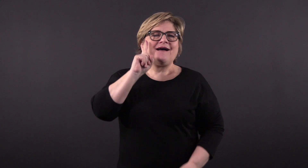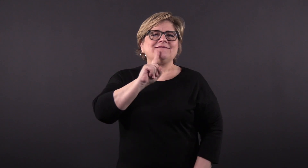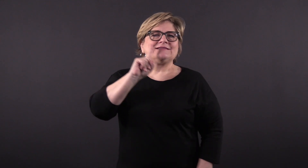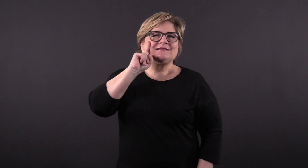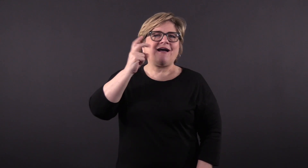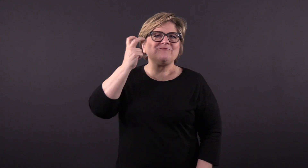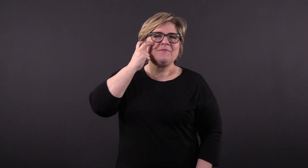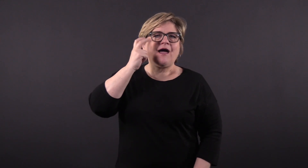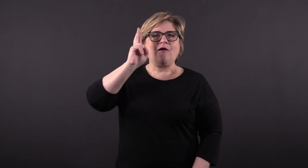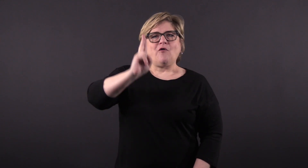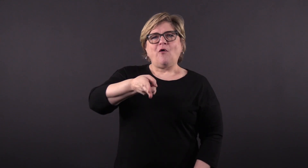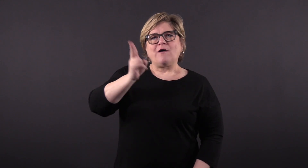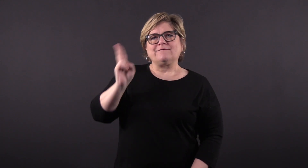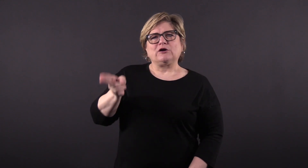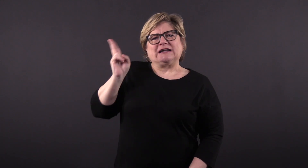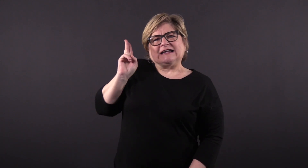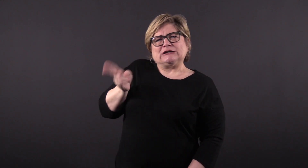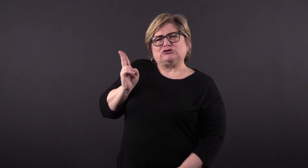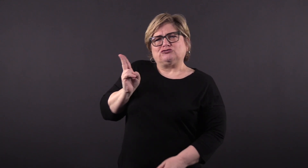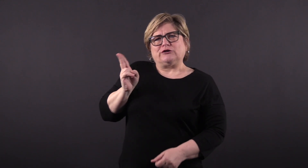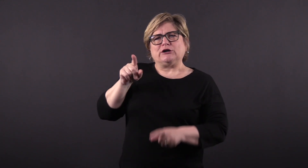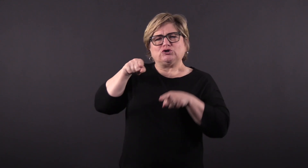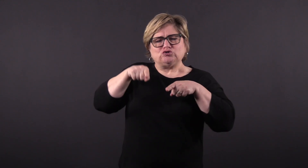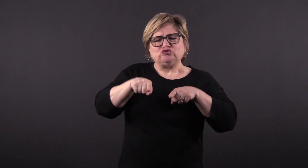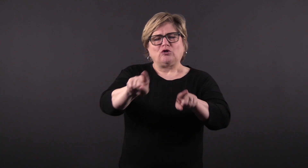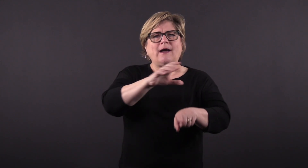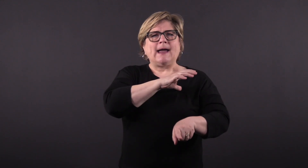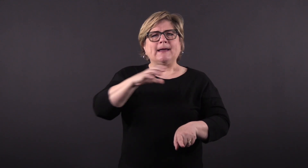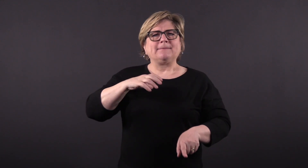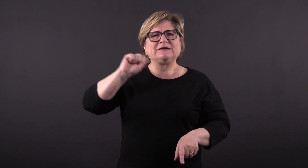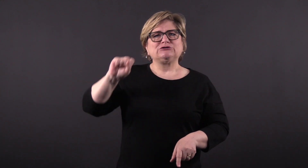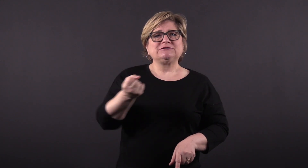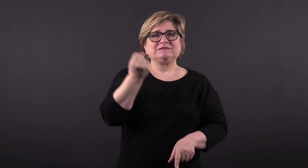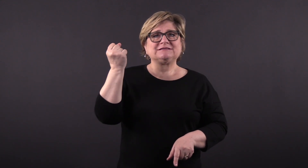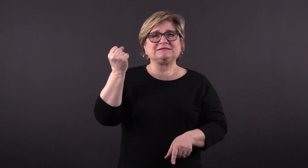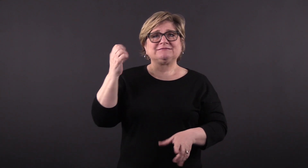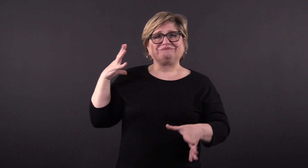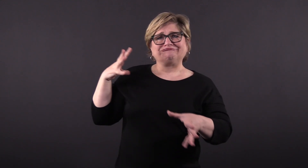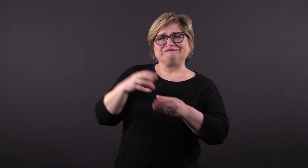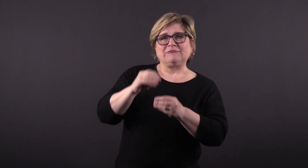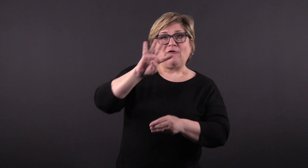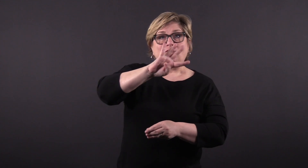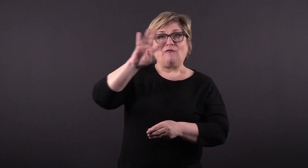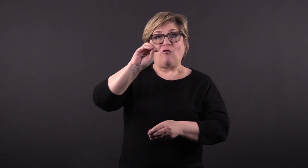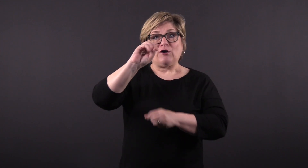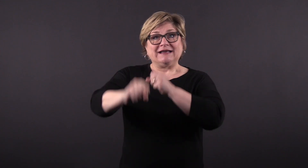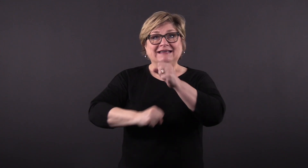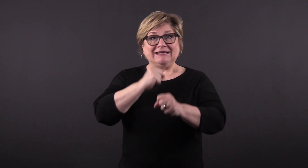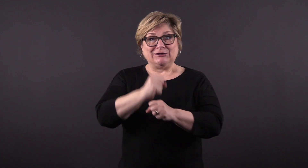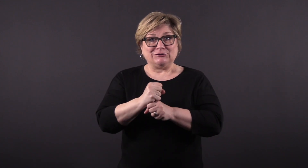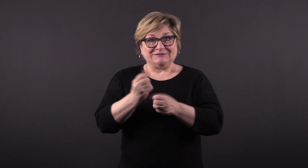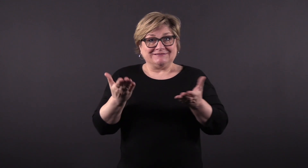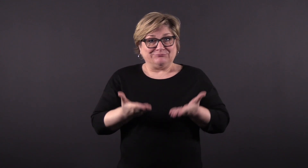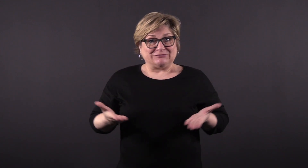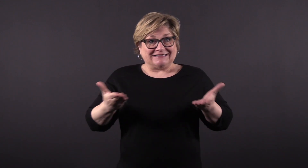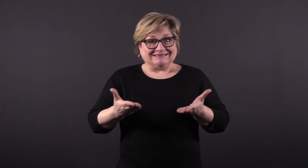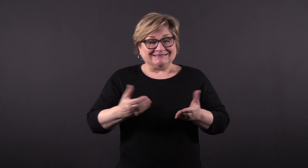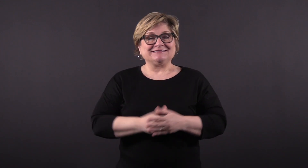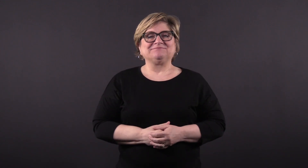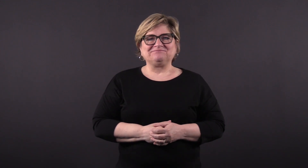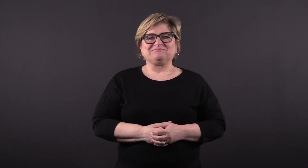deaf, deafblind, and hard of hearing history during the Commission’s 40 years of existence.